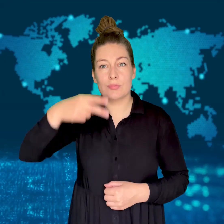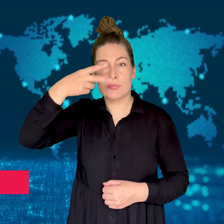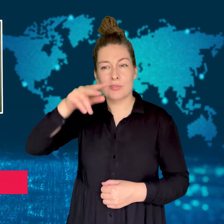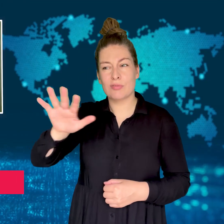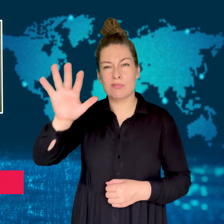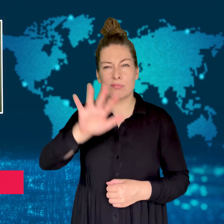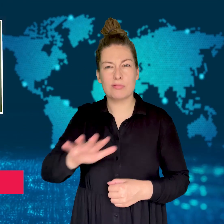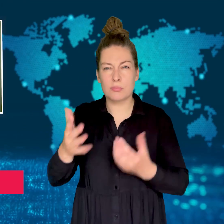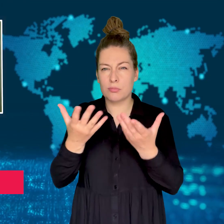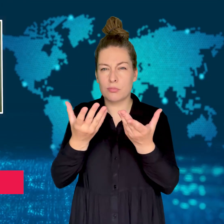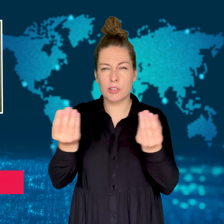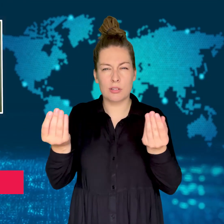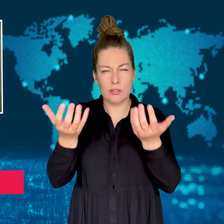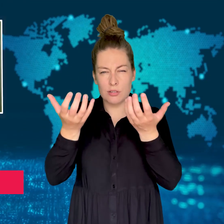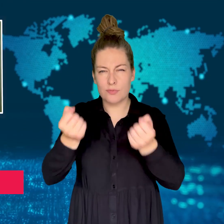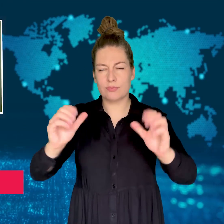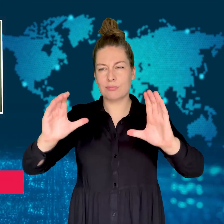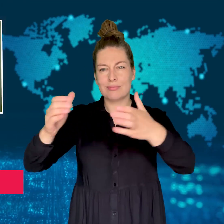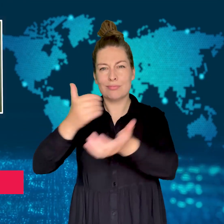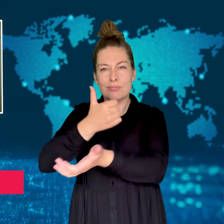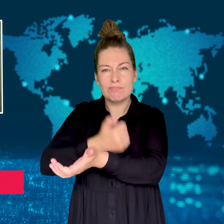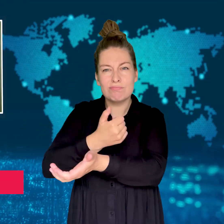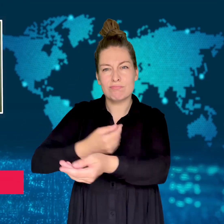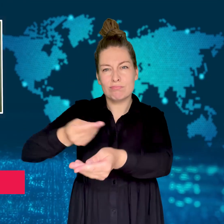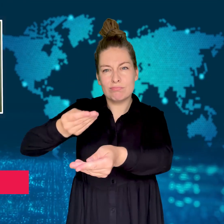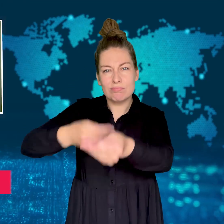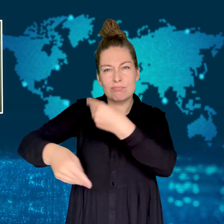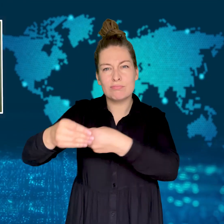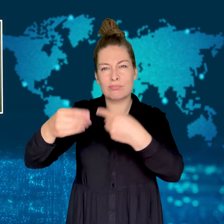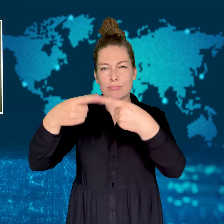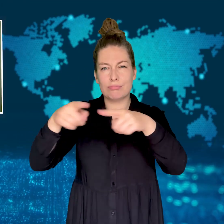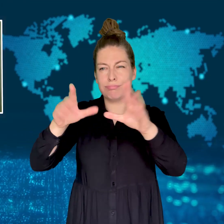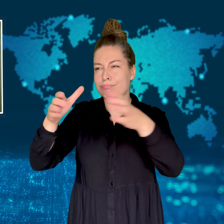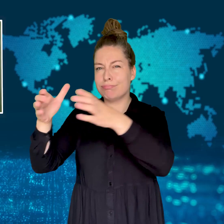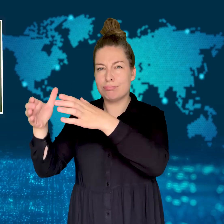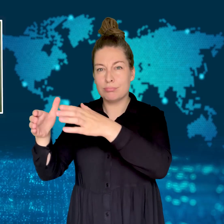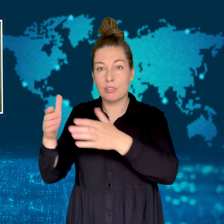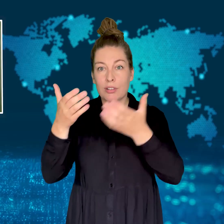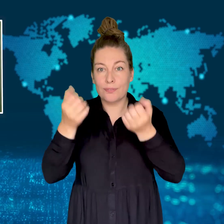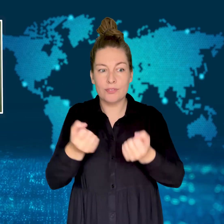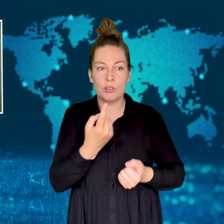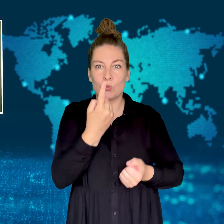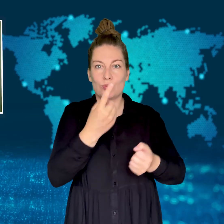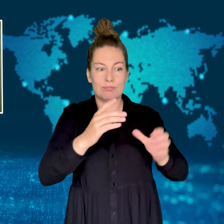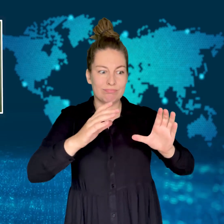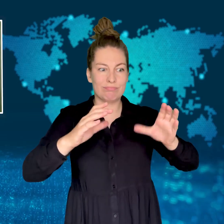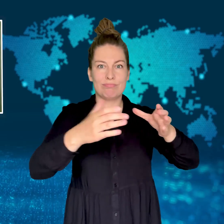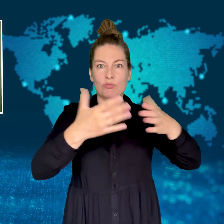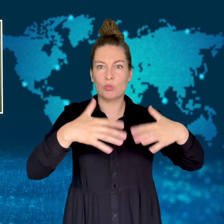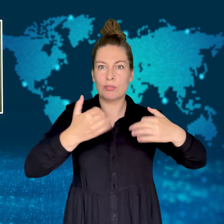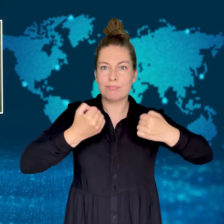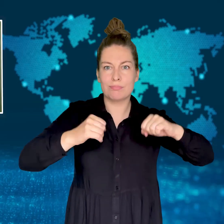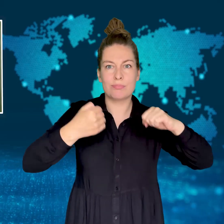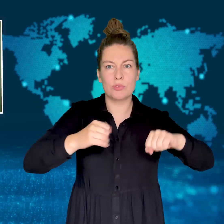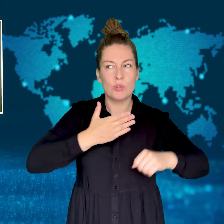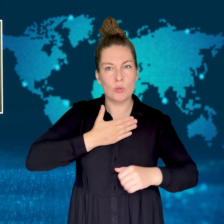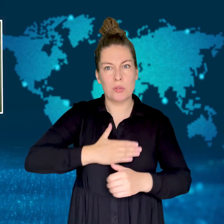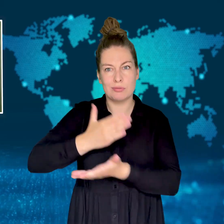[MONIKA]: One of Mexico's crusaders against the country's drug cartels has